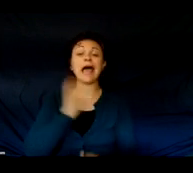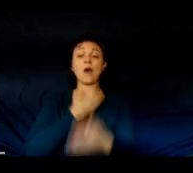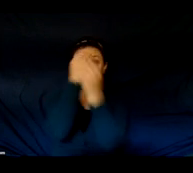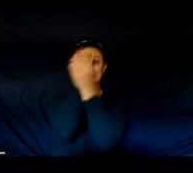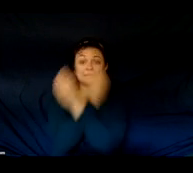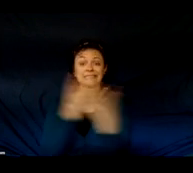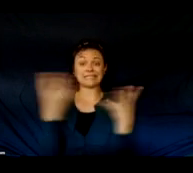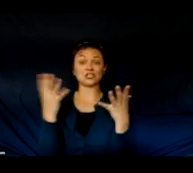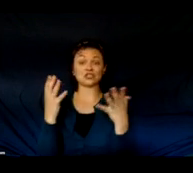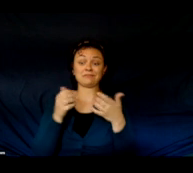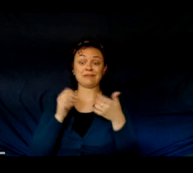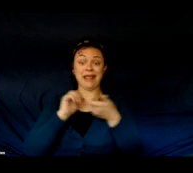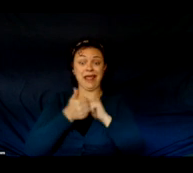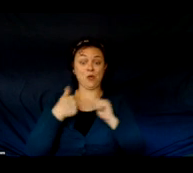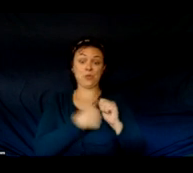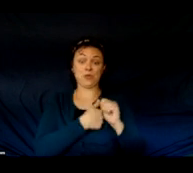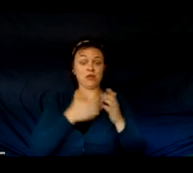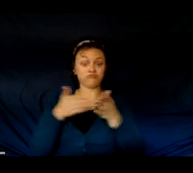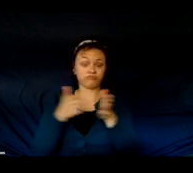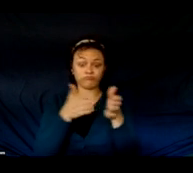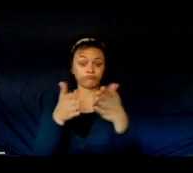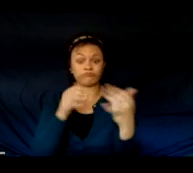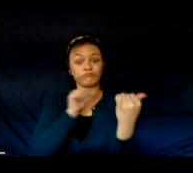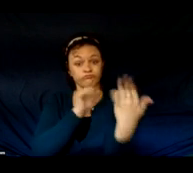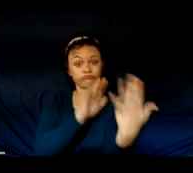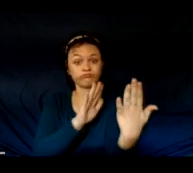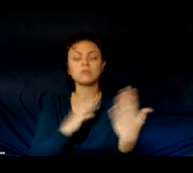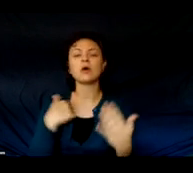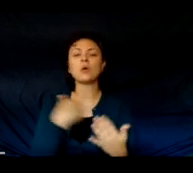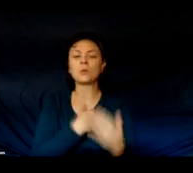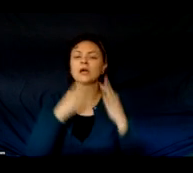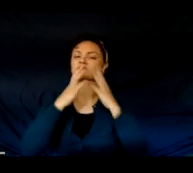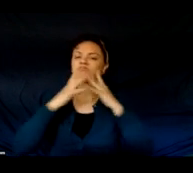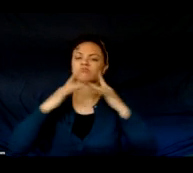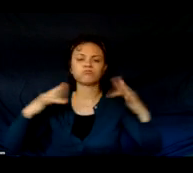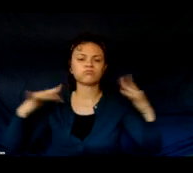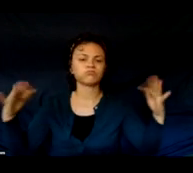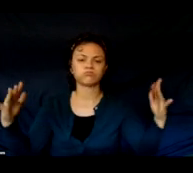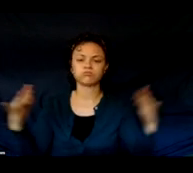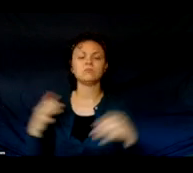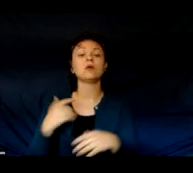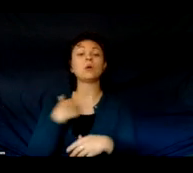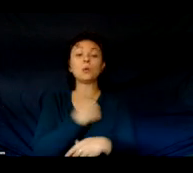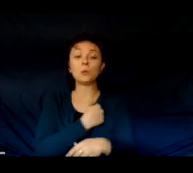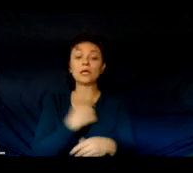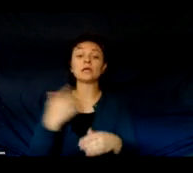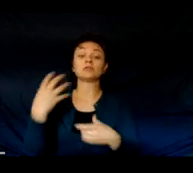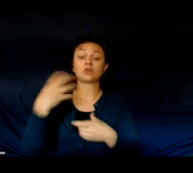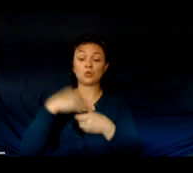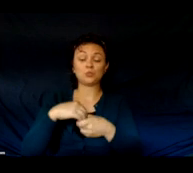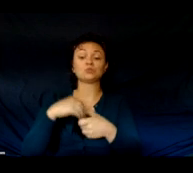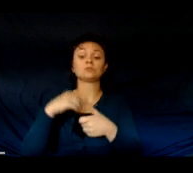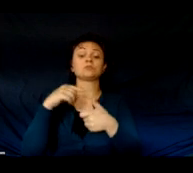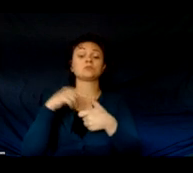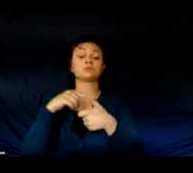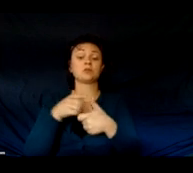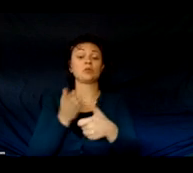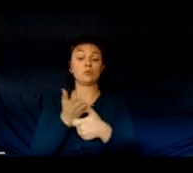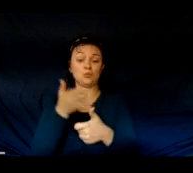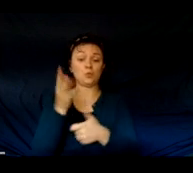include a diverse array of strategies, including engaging through our website, in Spanish,